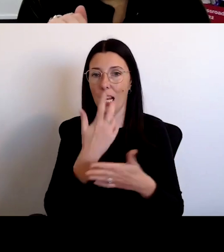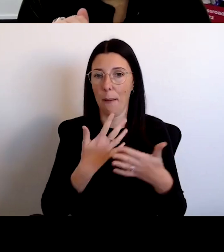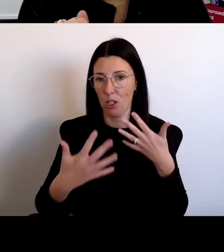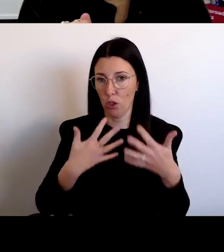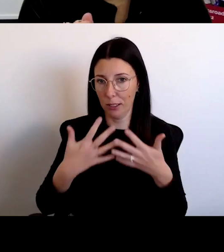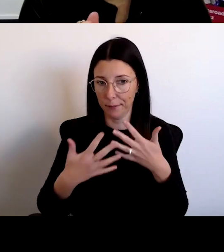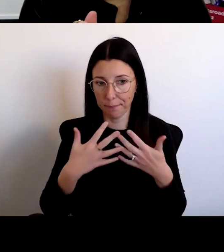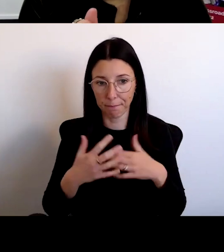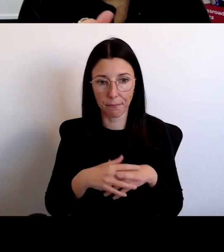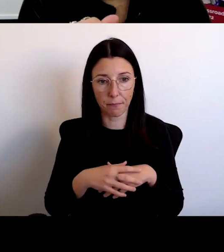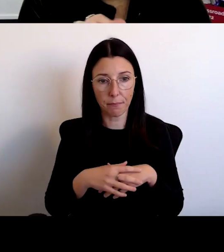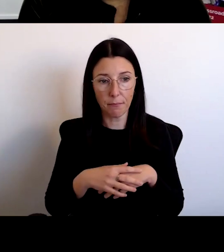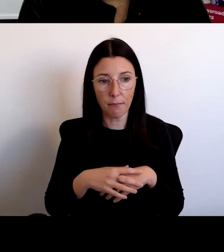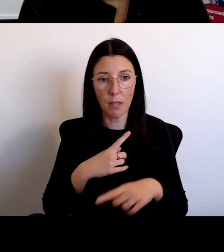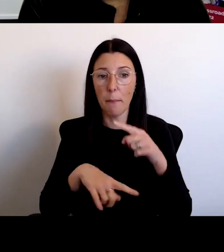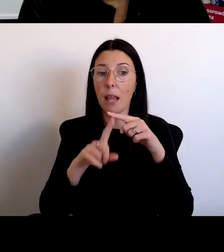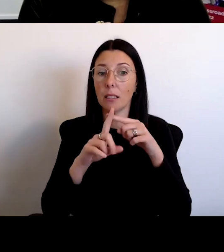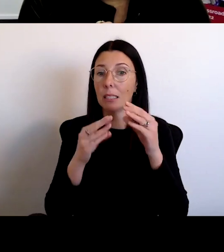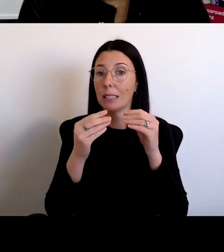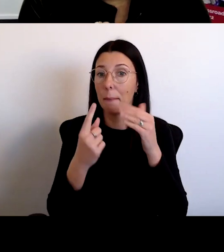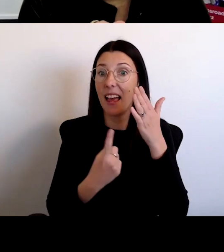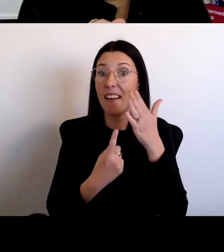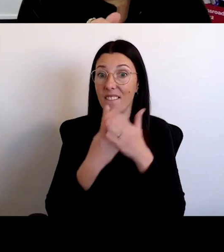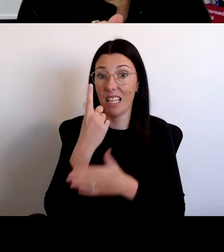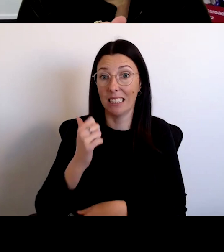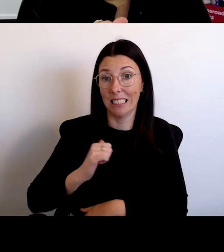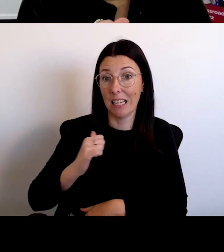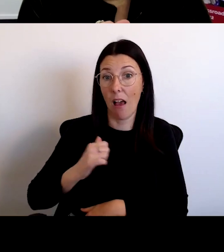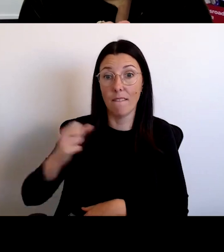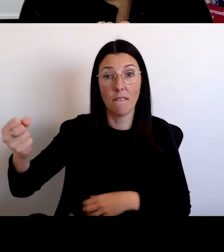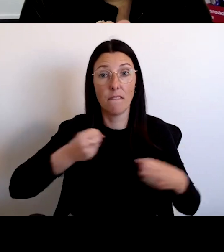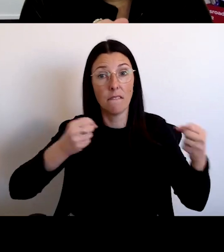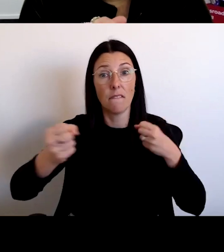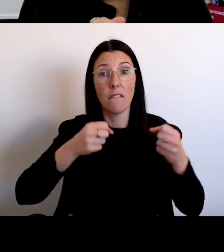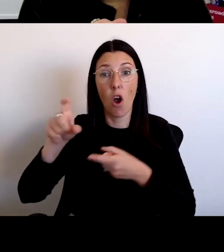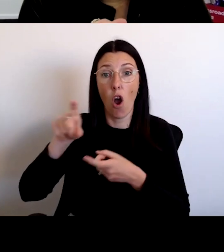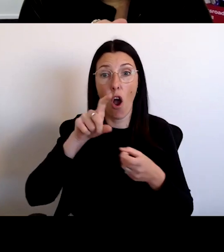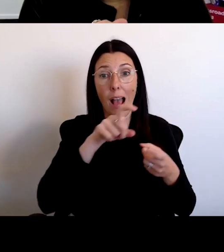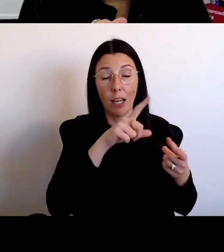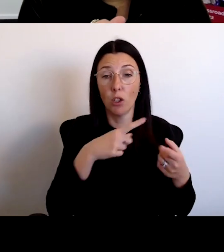and we had event staff that we boarded to roll out and tidy up and keep things moving along